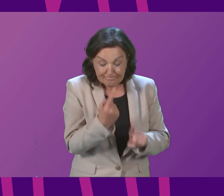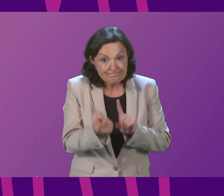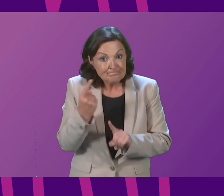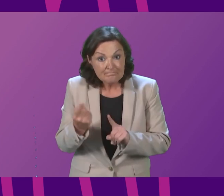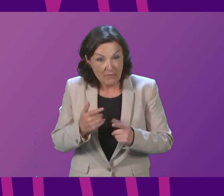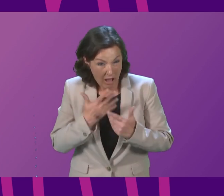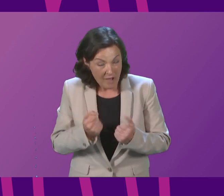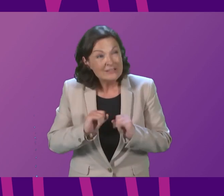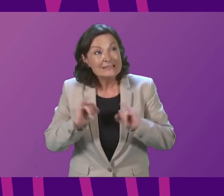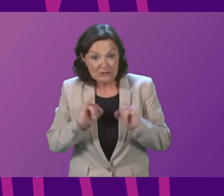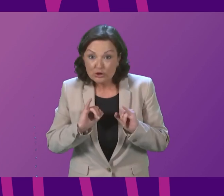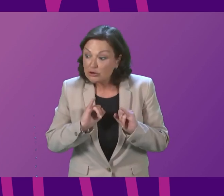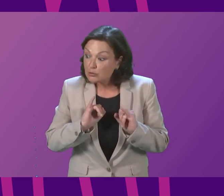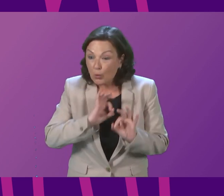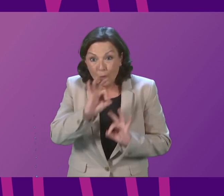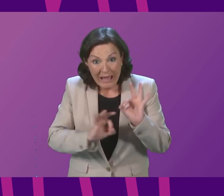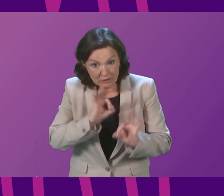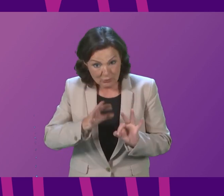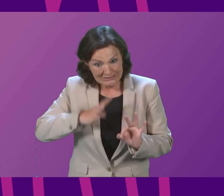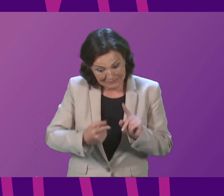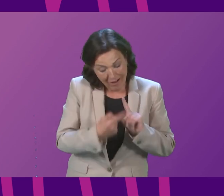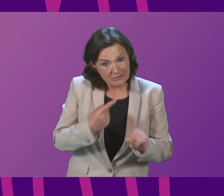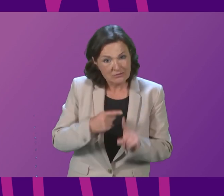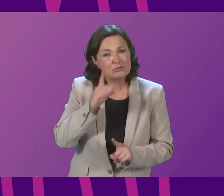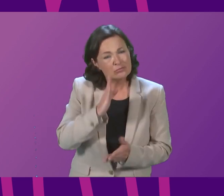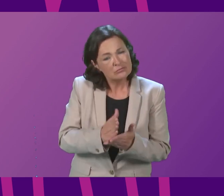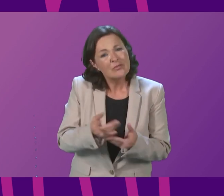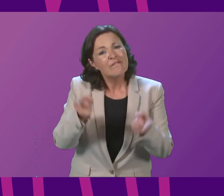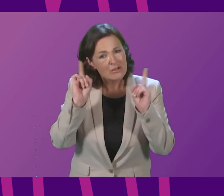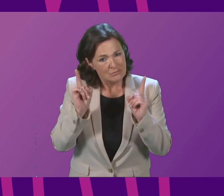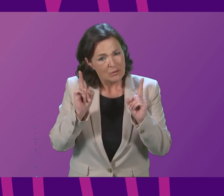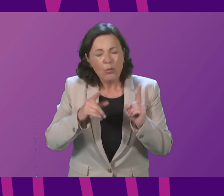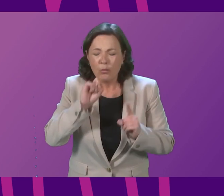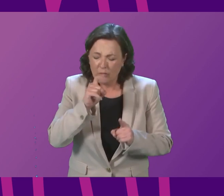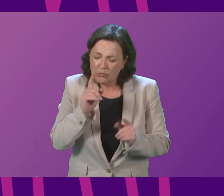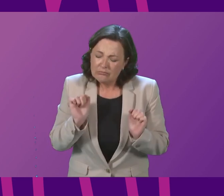Will the First Minister commit to ensuring that a full and independent review now takes